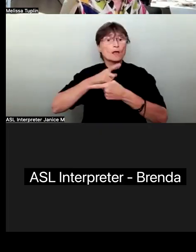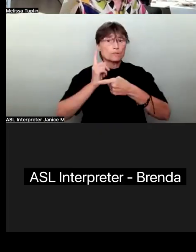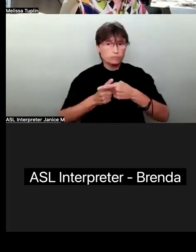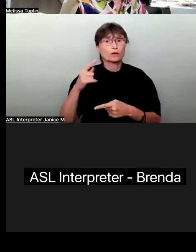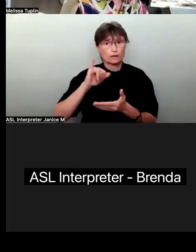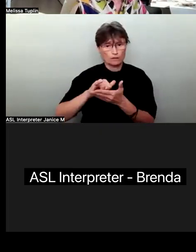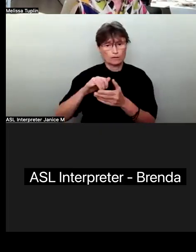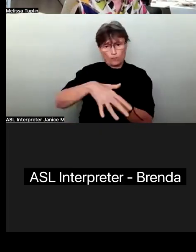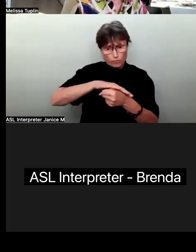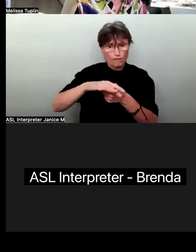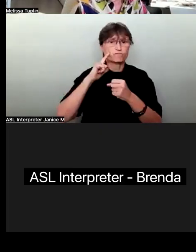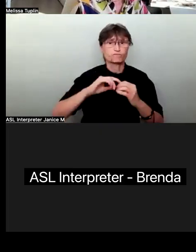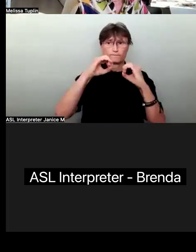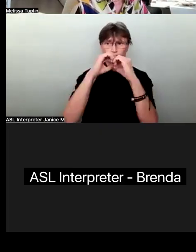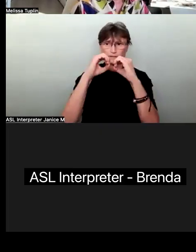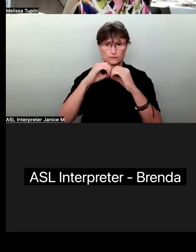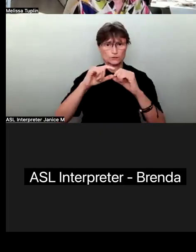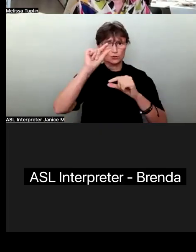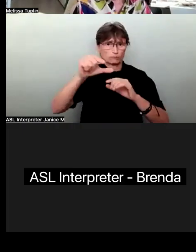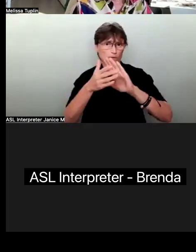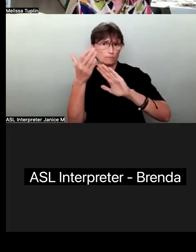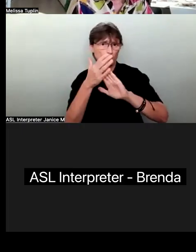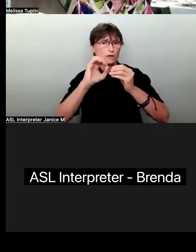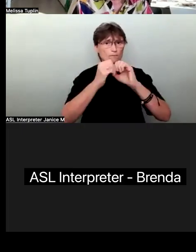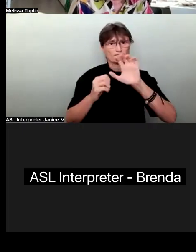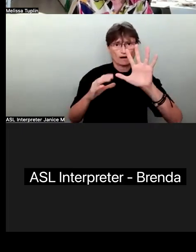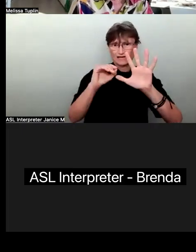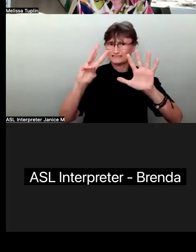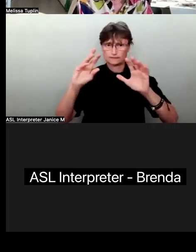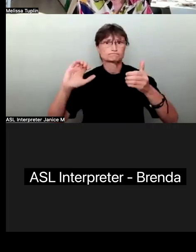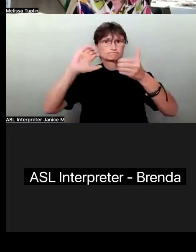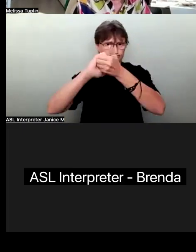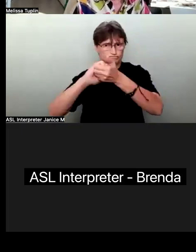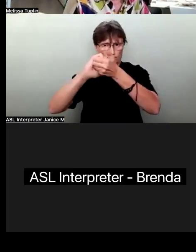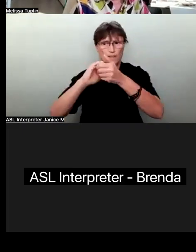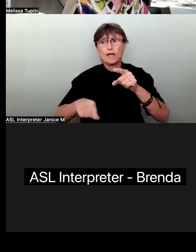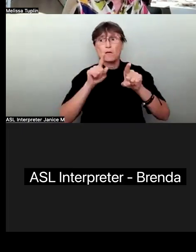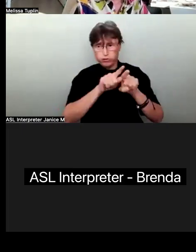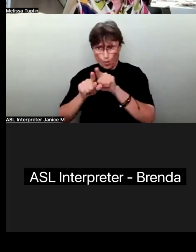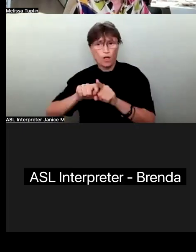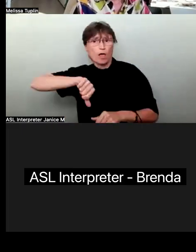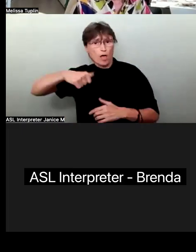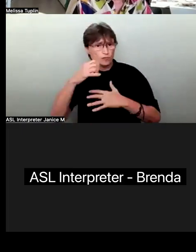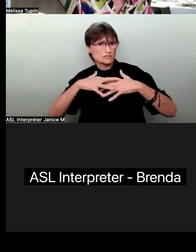Métis Government Districts 5 and 6 as well as many First Nations and Inuit from across Turtle Island.